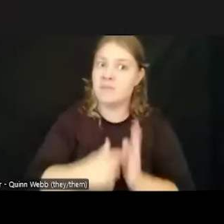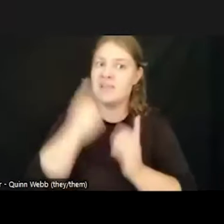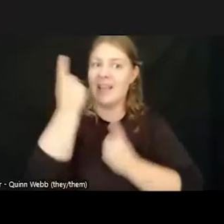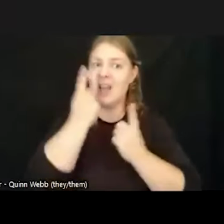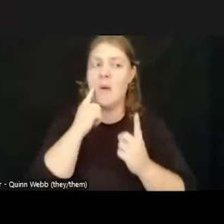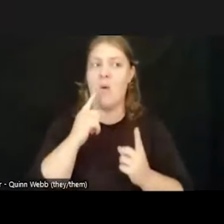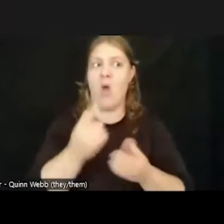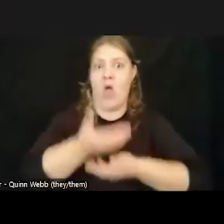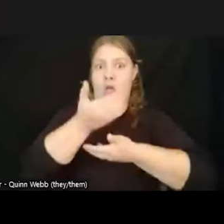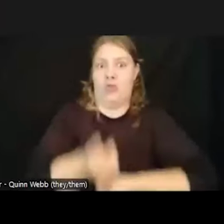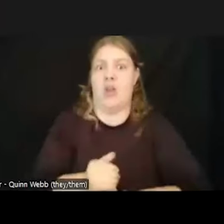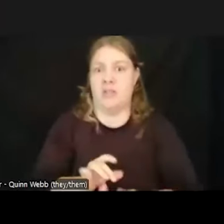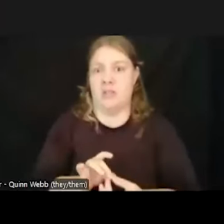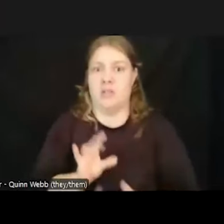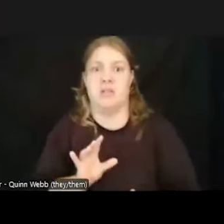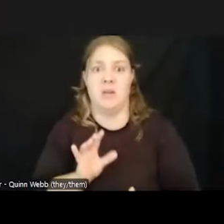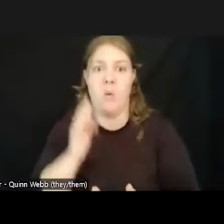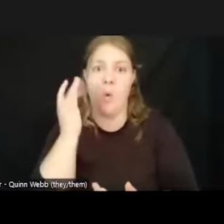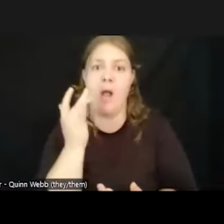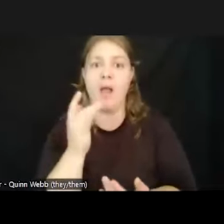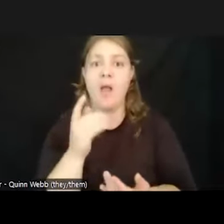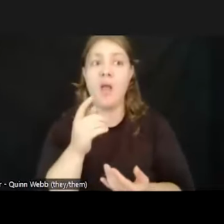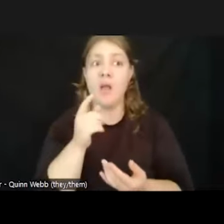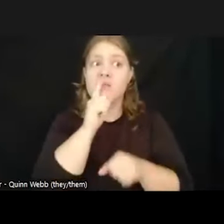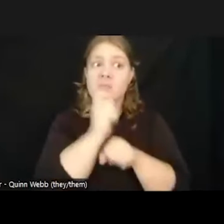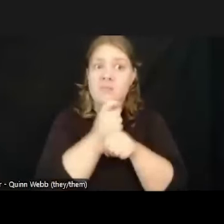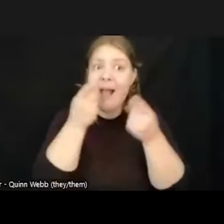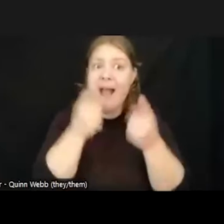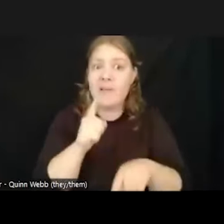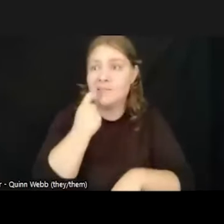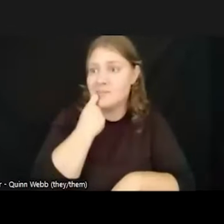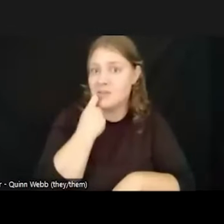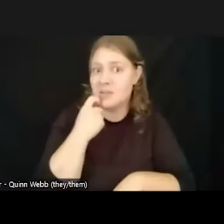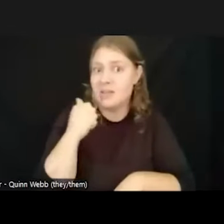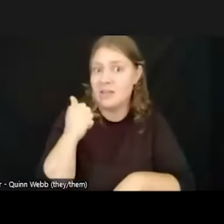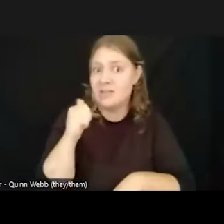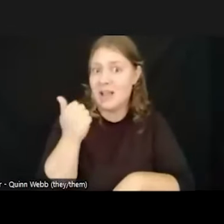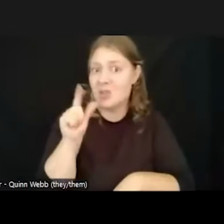happen hundreds of years ago that literally happened within the last few decades it's just